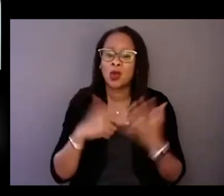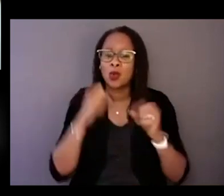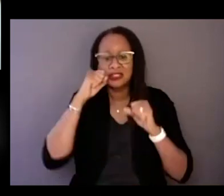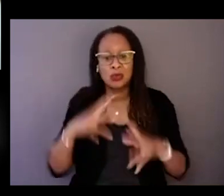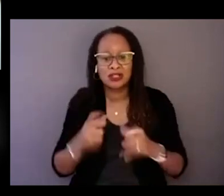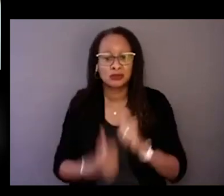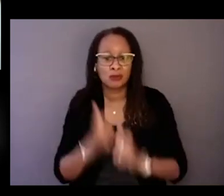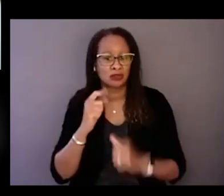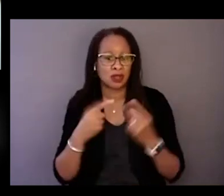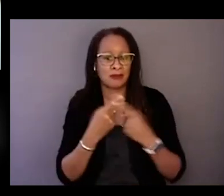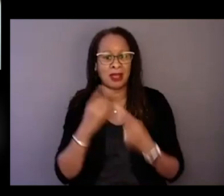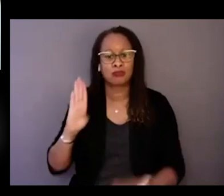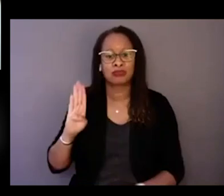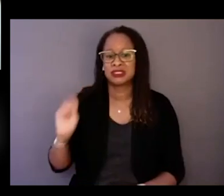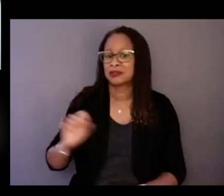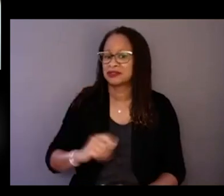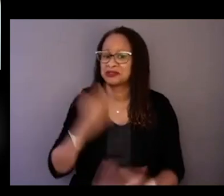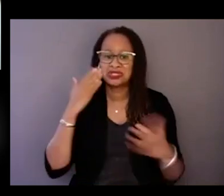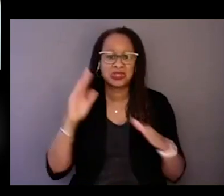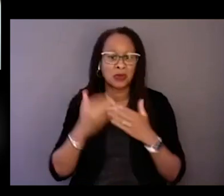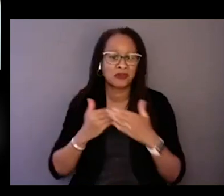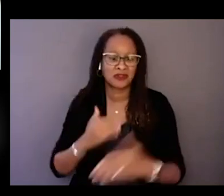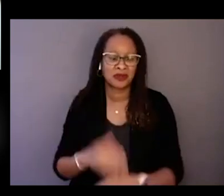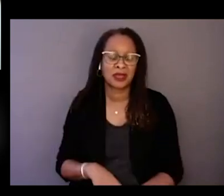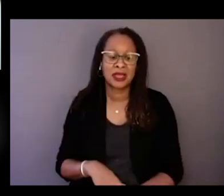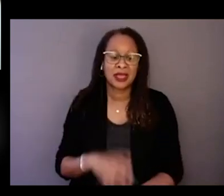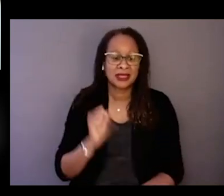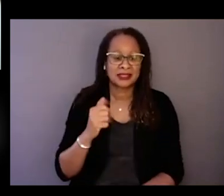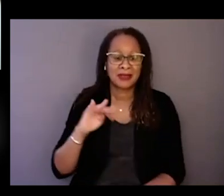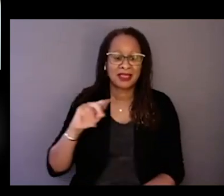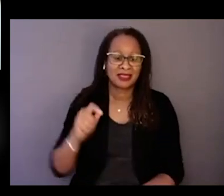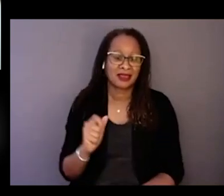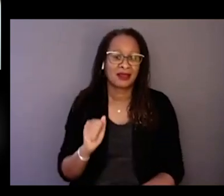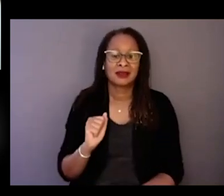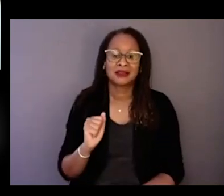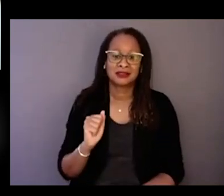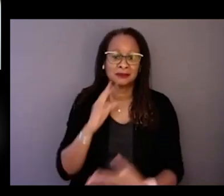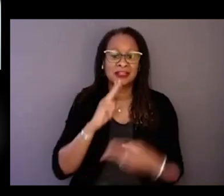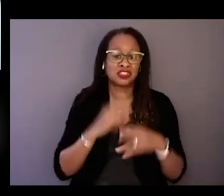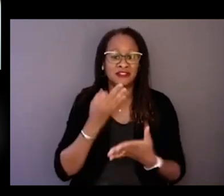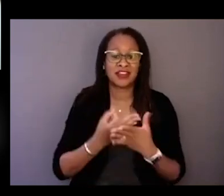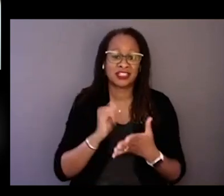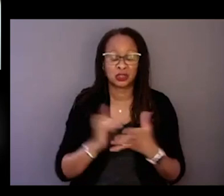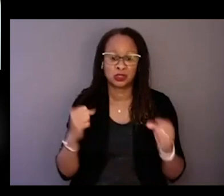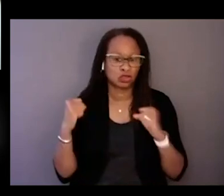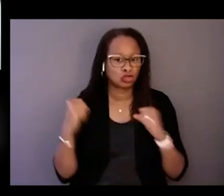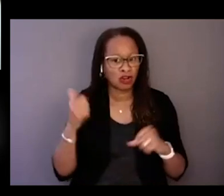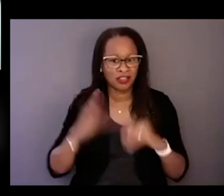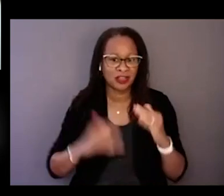about her that you didn't know? Samantha, you mentioned the fact that she was kind of feisty and stronger than we perhaps expected